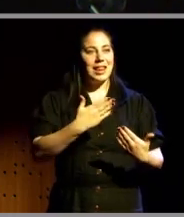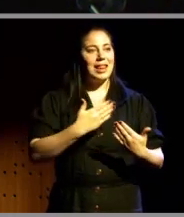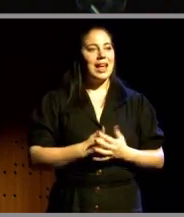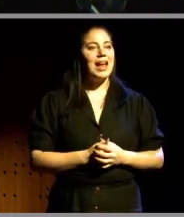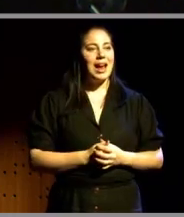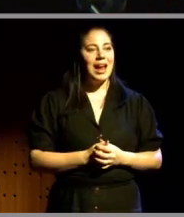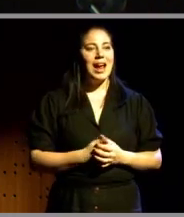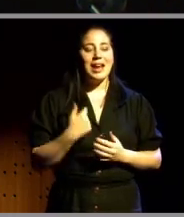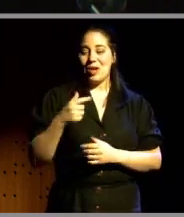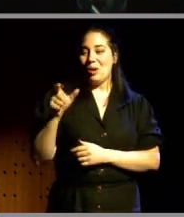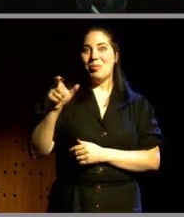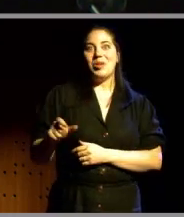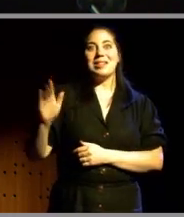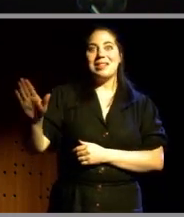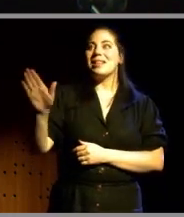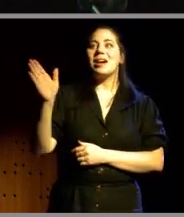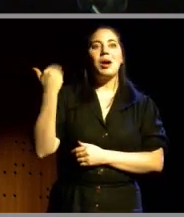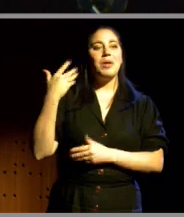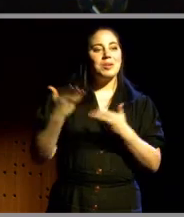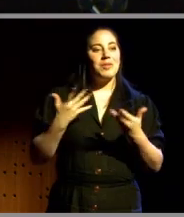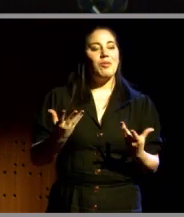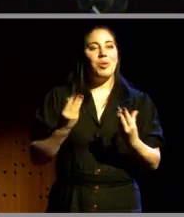with Bart Willoughby and his music.